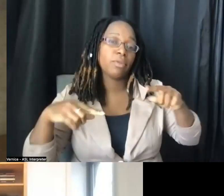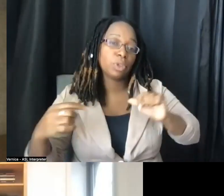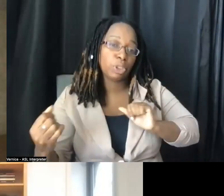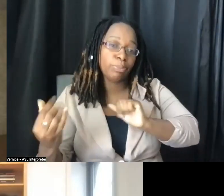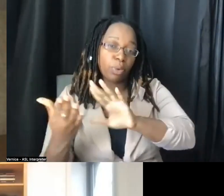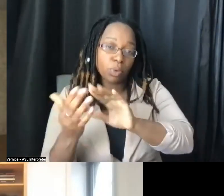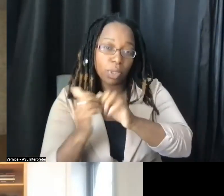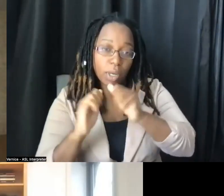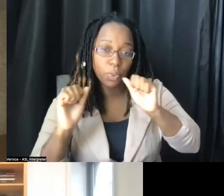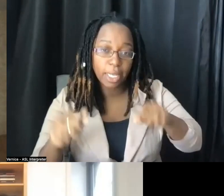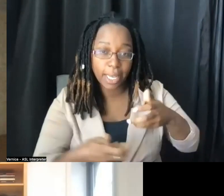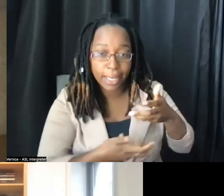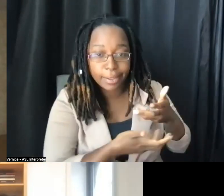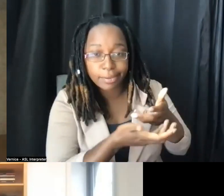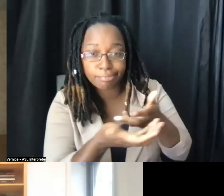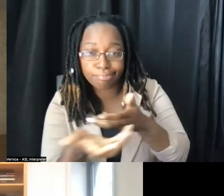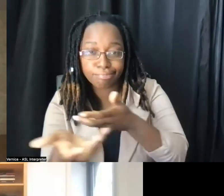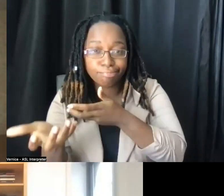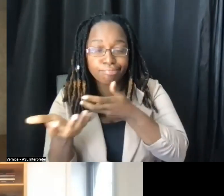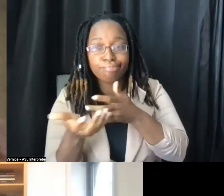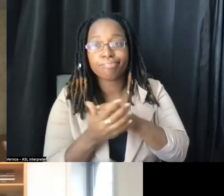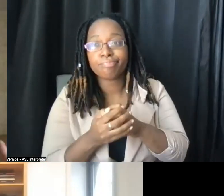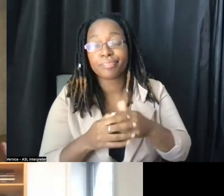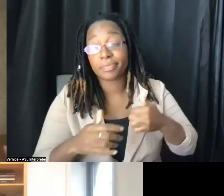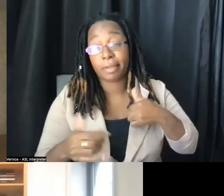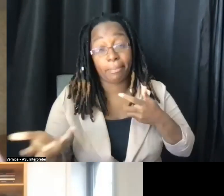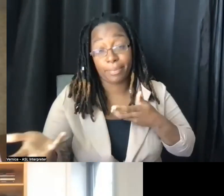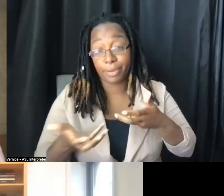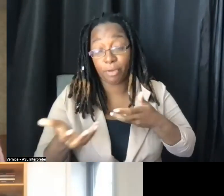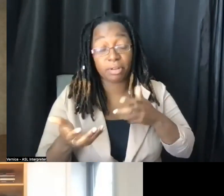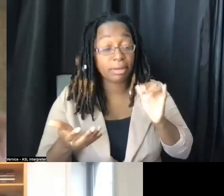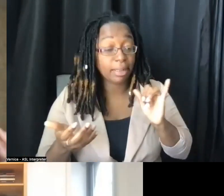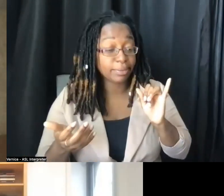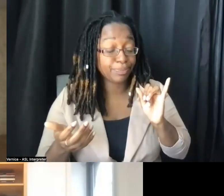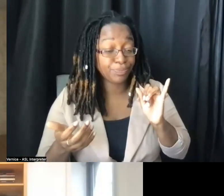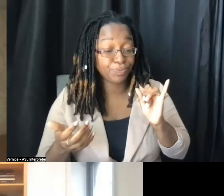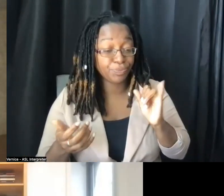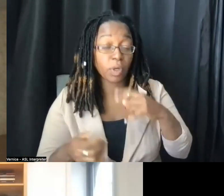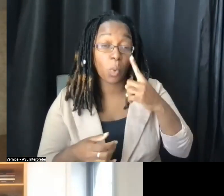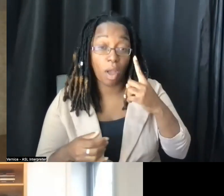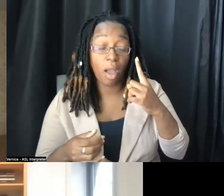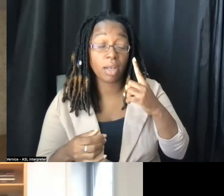and more diverse ways for people to interact and whenever I have been,